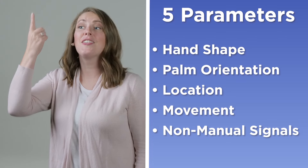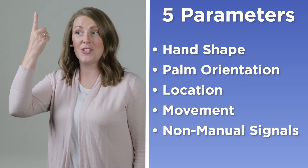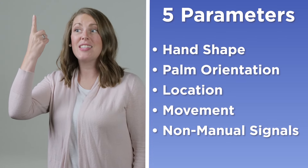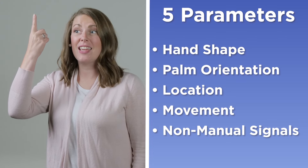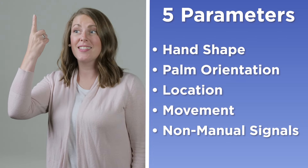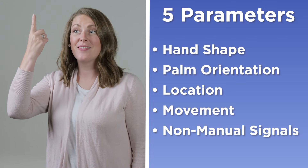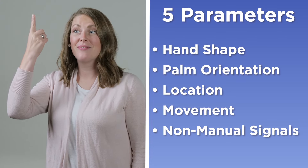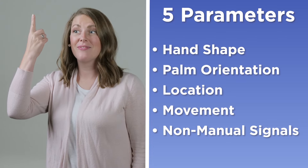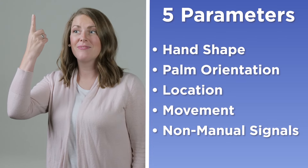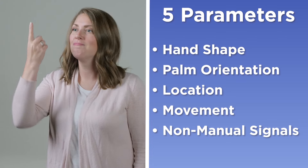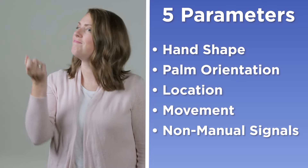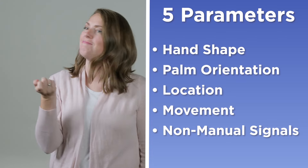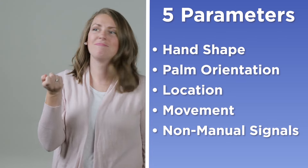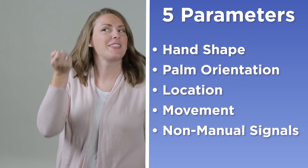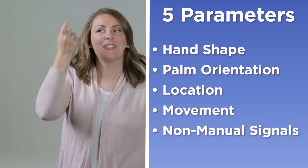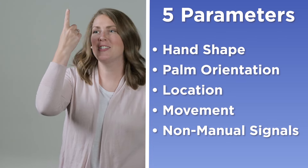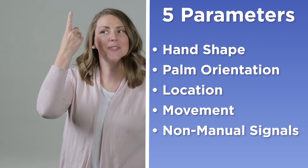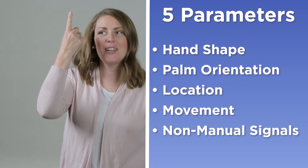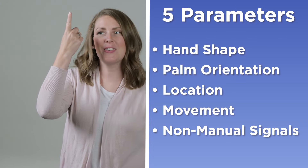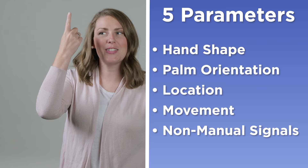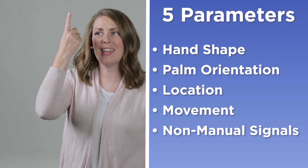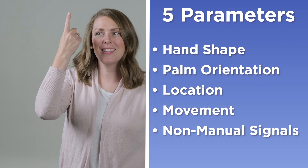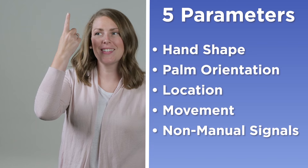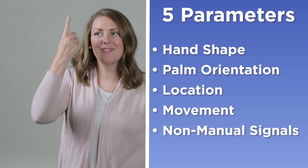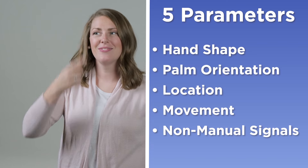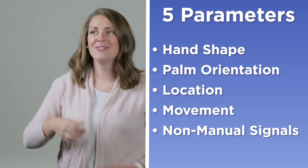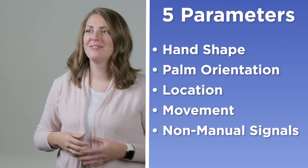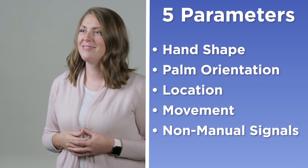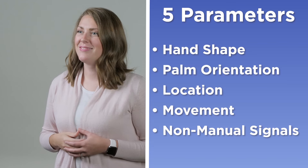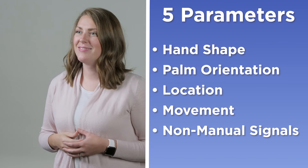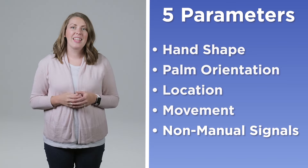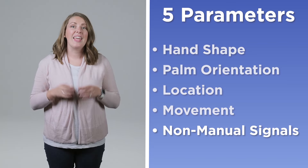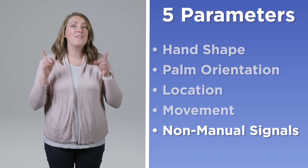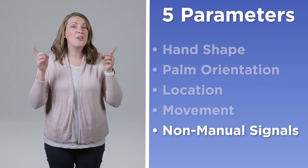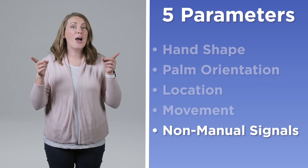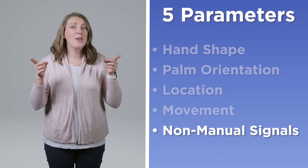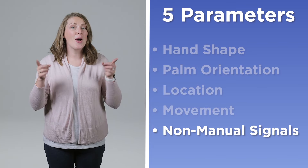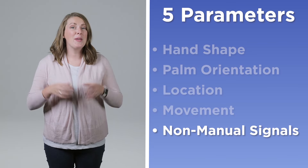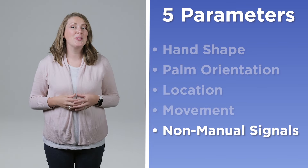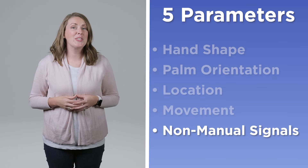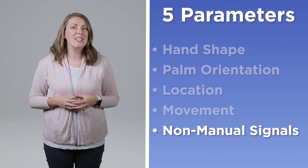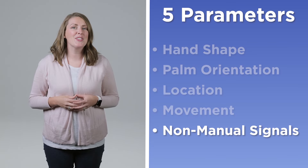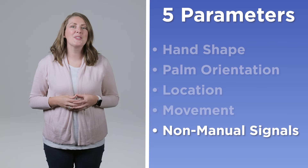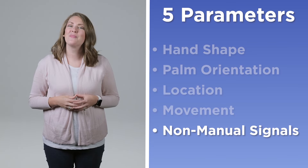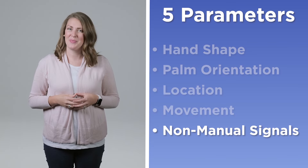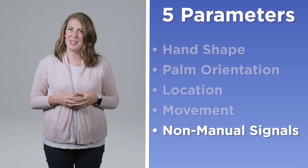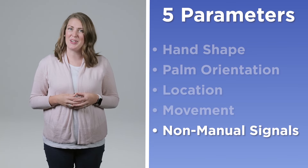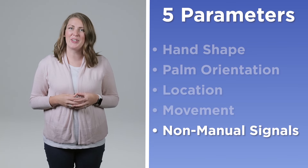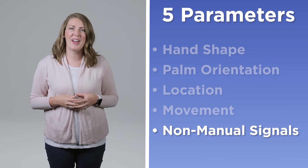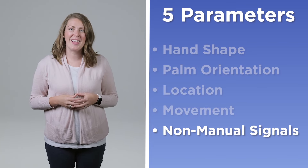Understand, don't understand. If you got non-manual signals, then you're correct.